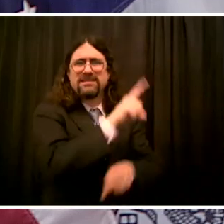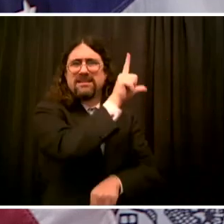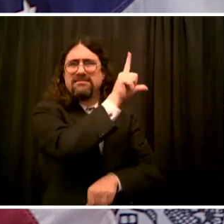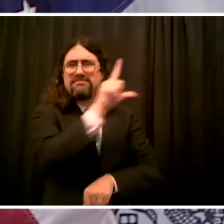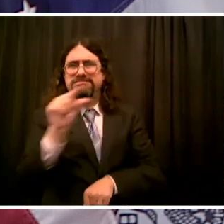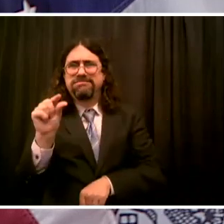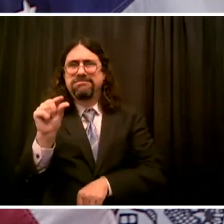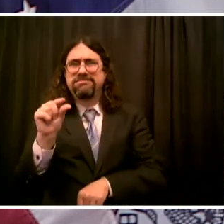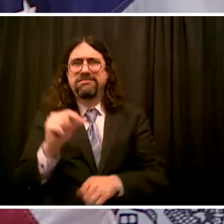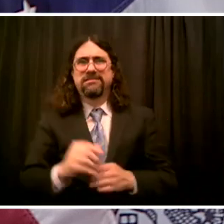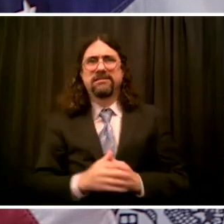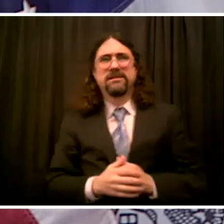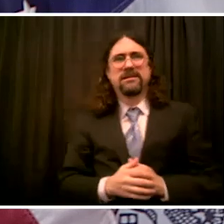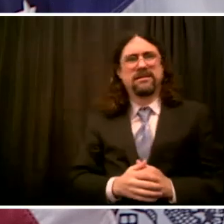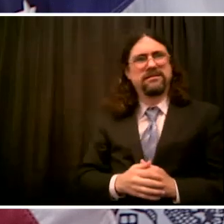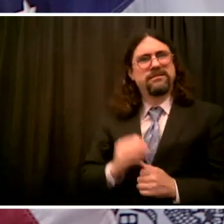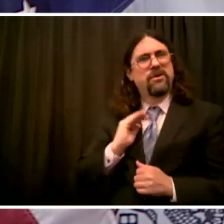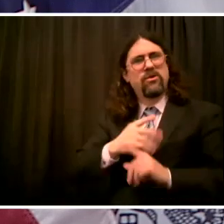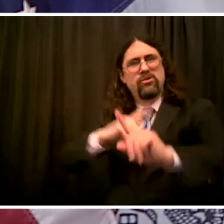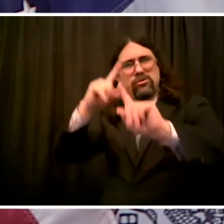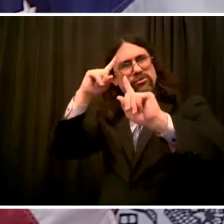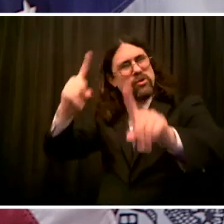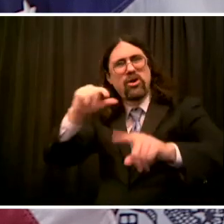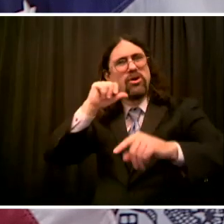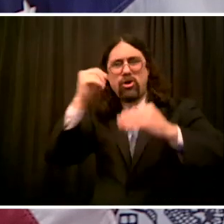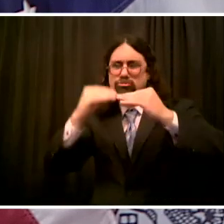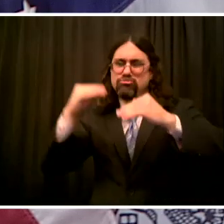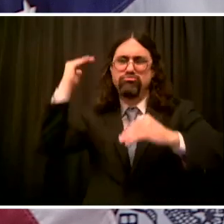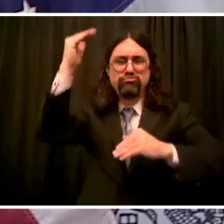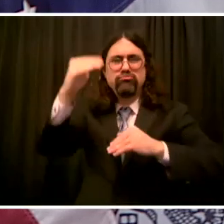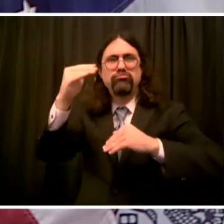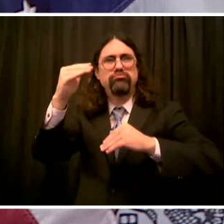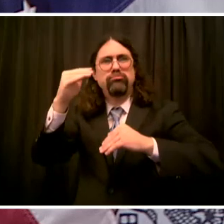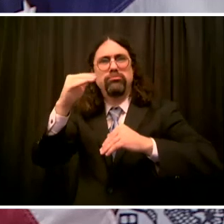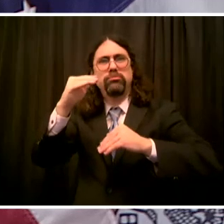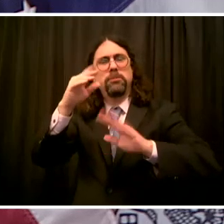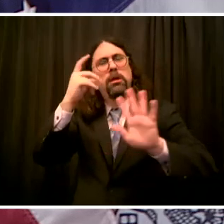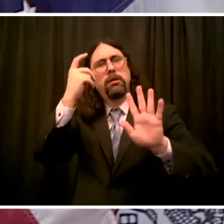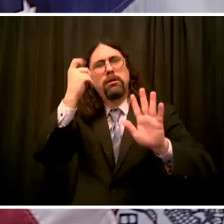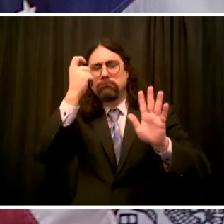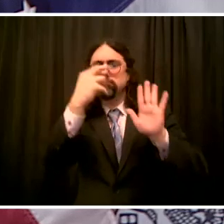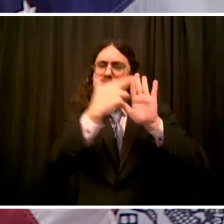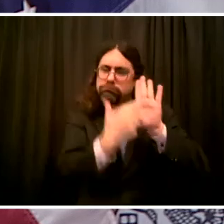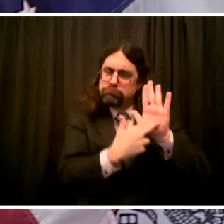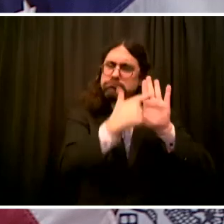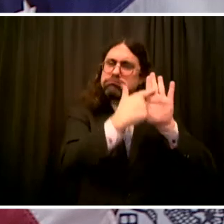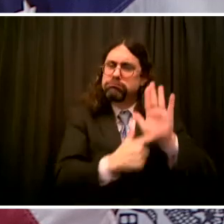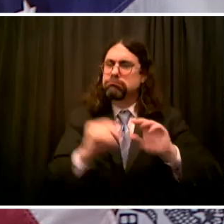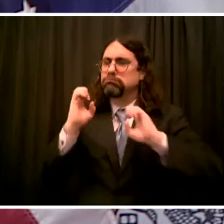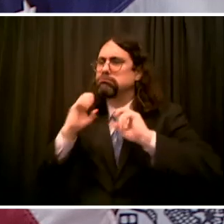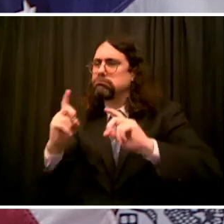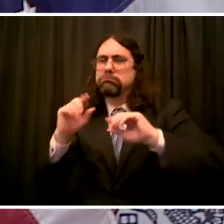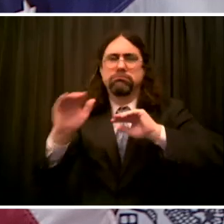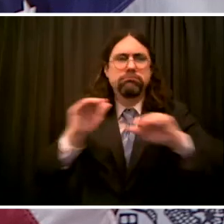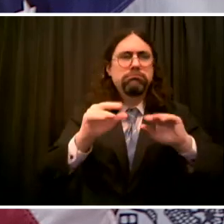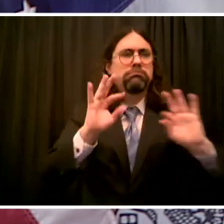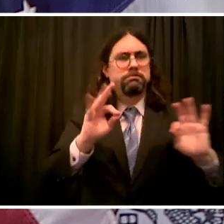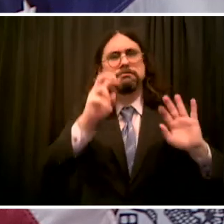YES. WE MAKE FEWER SUMMONS. THAT'S WHETHER IN A PANDEMIC OR NOT IN A PANDEMIC. THE RECORD FOR